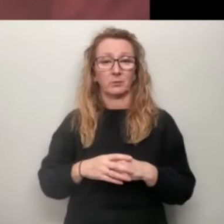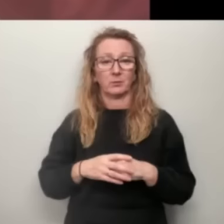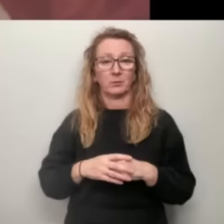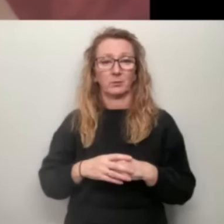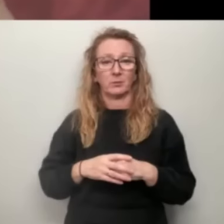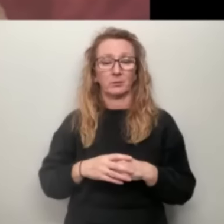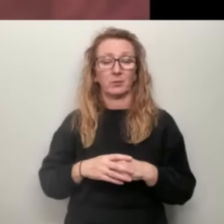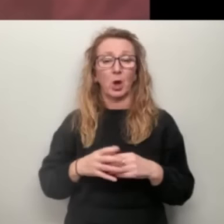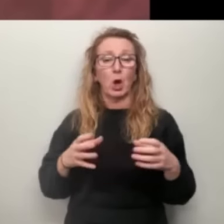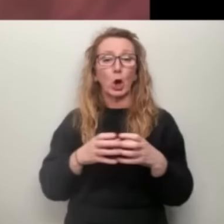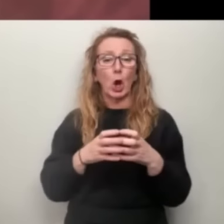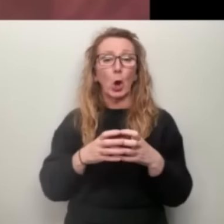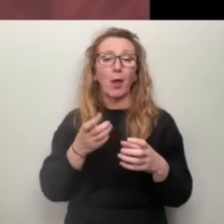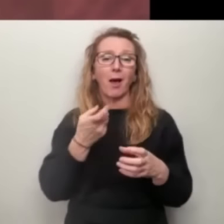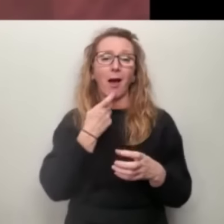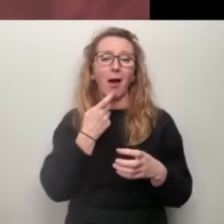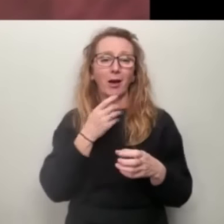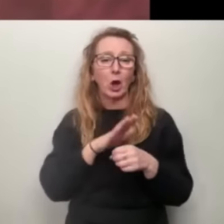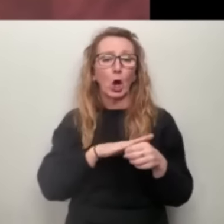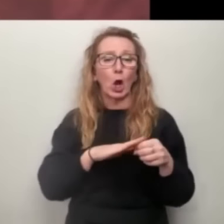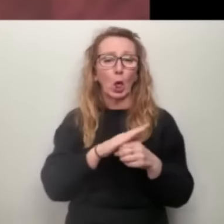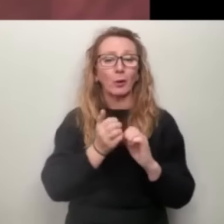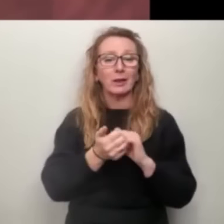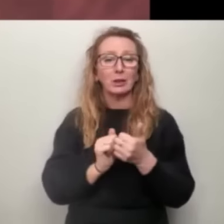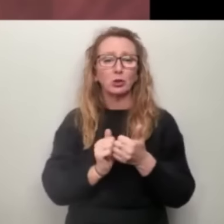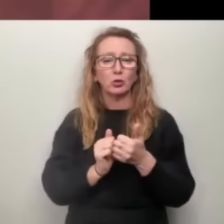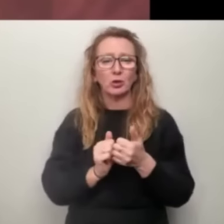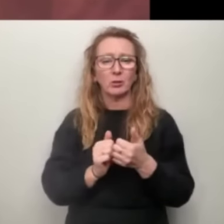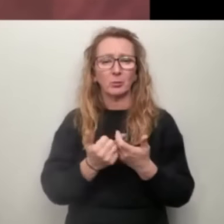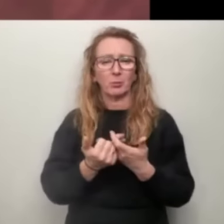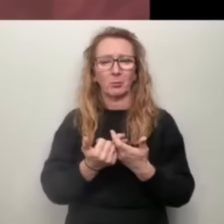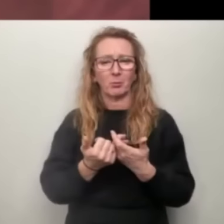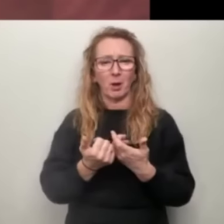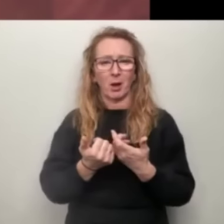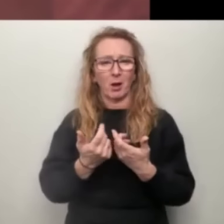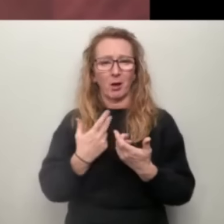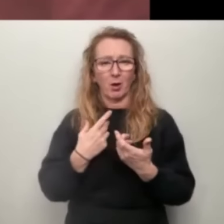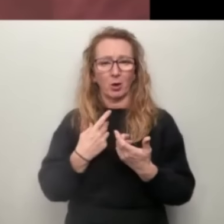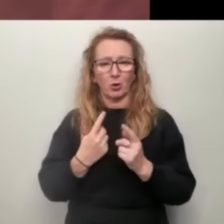Coal and iron were the local industries, but were at this time not quite as closely linked